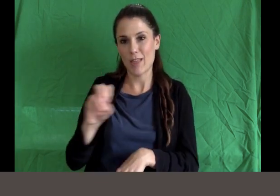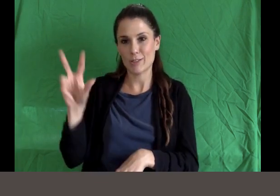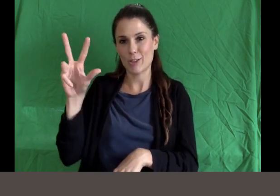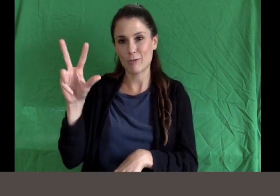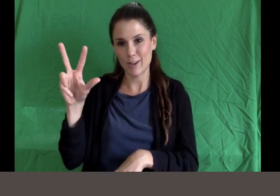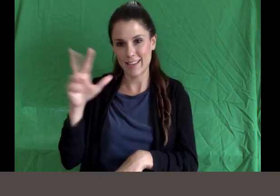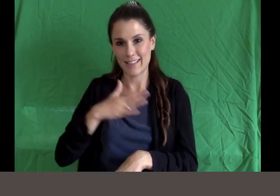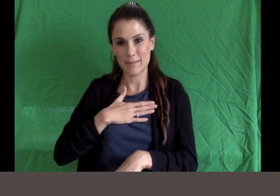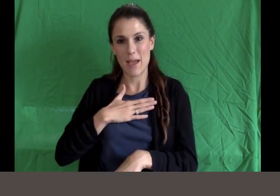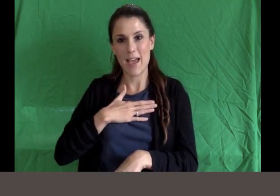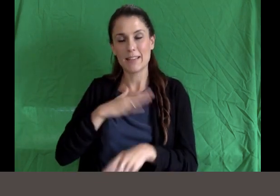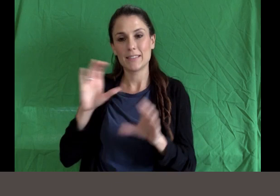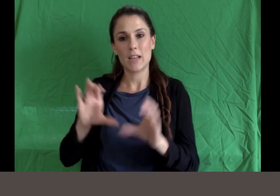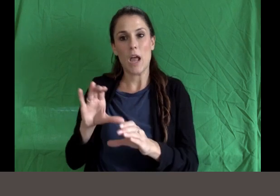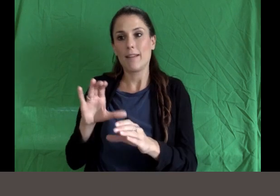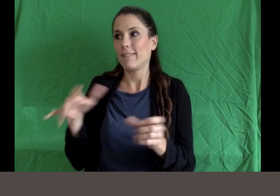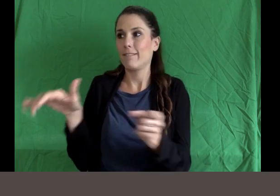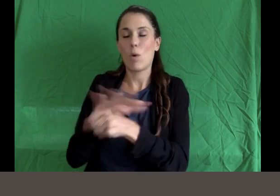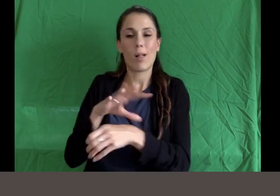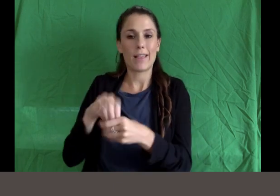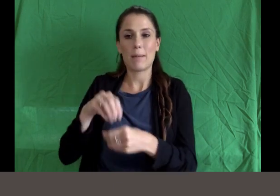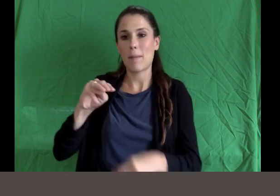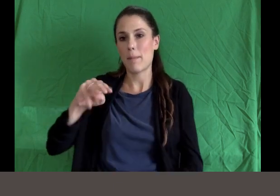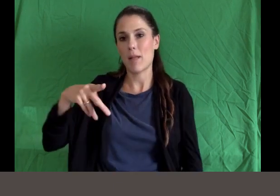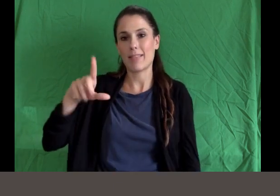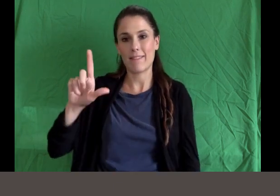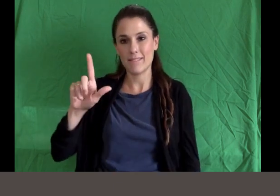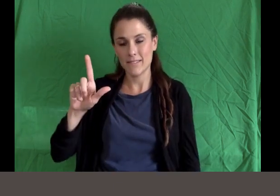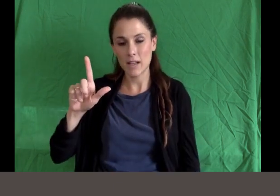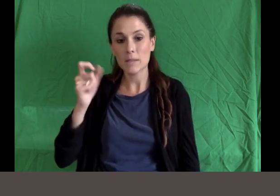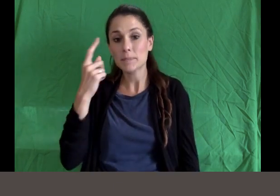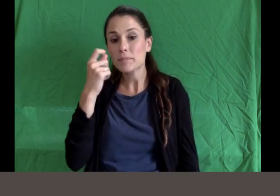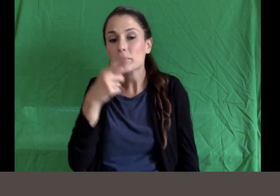of the annotation some of the record highs are just slightly different because we have a difference